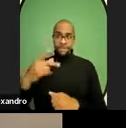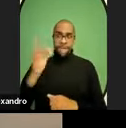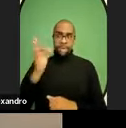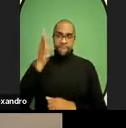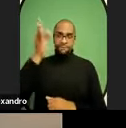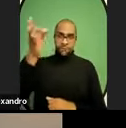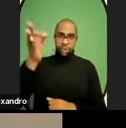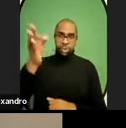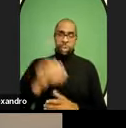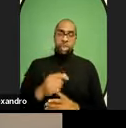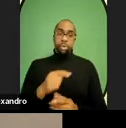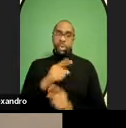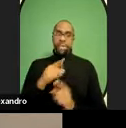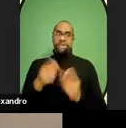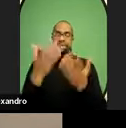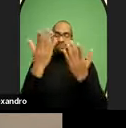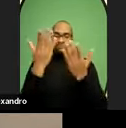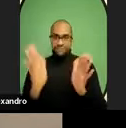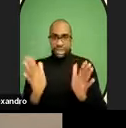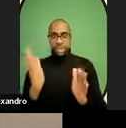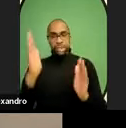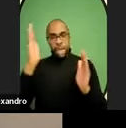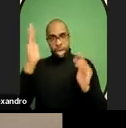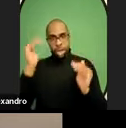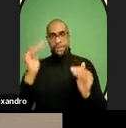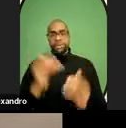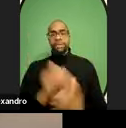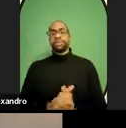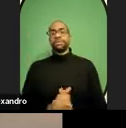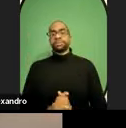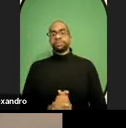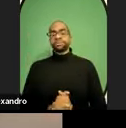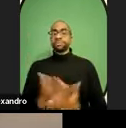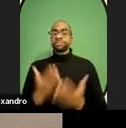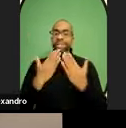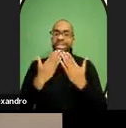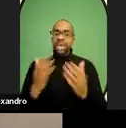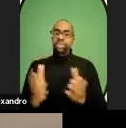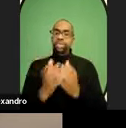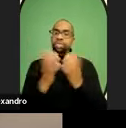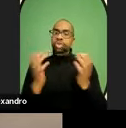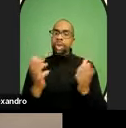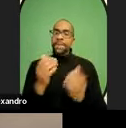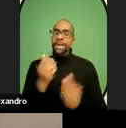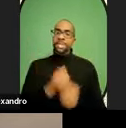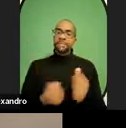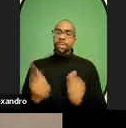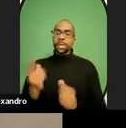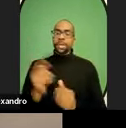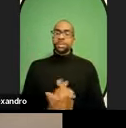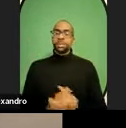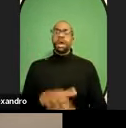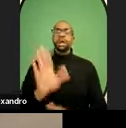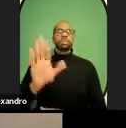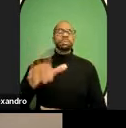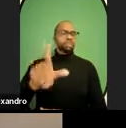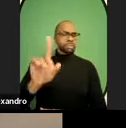you back in the future this is over. hopefully hopefully. but thank you so much. everyone